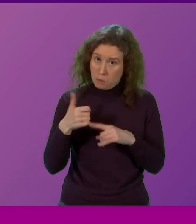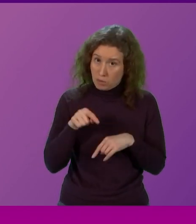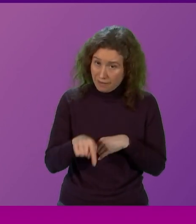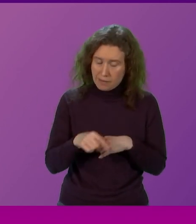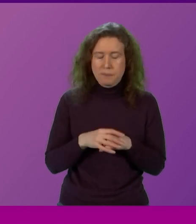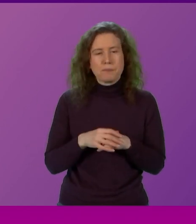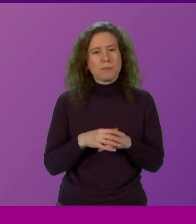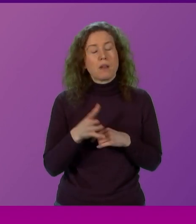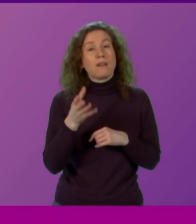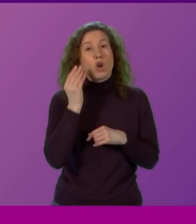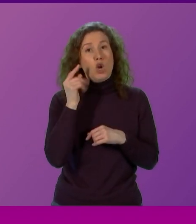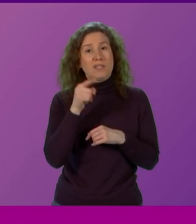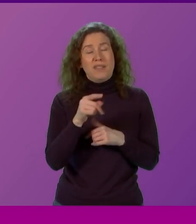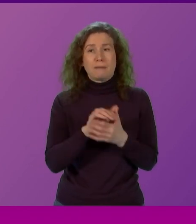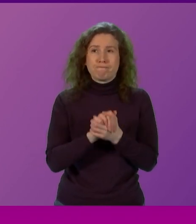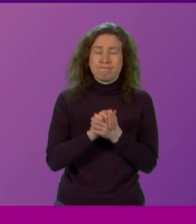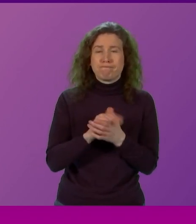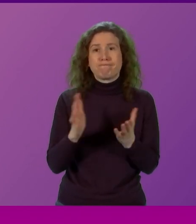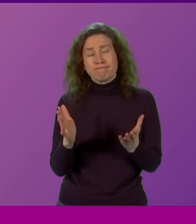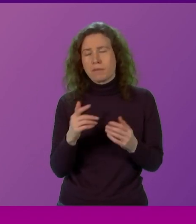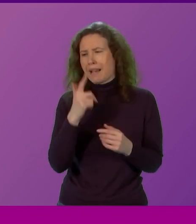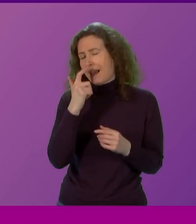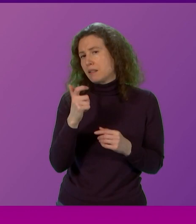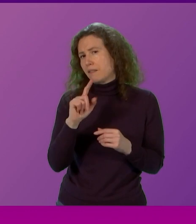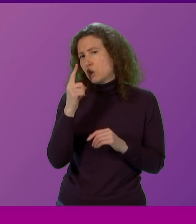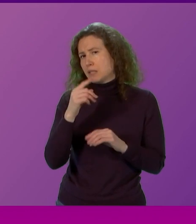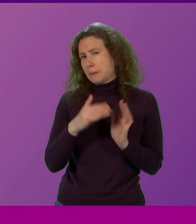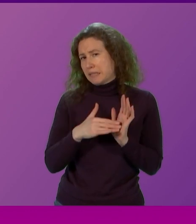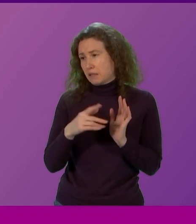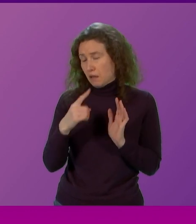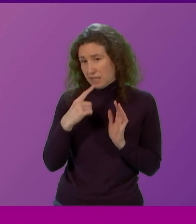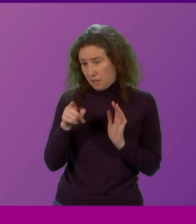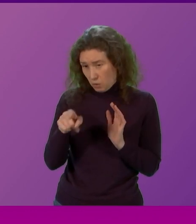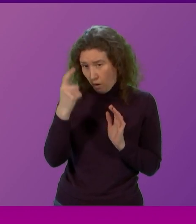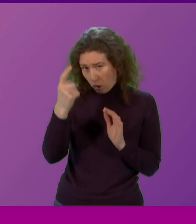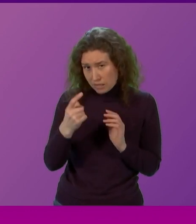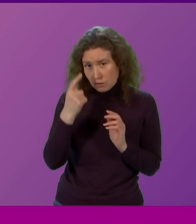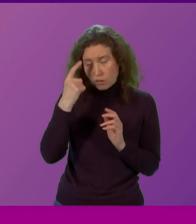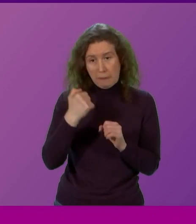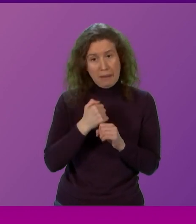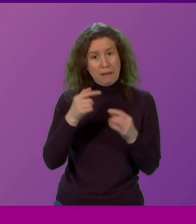Is the First Minister—having heard their calls—considering making a formal apology